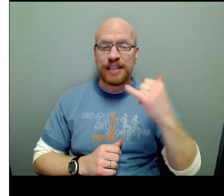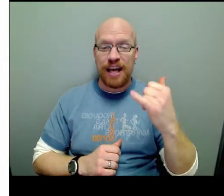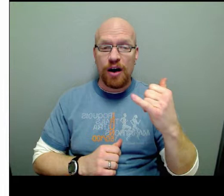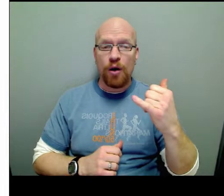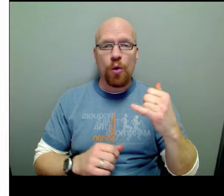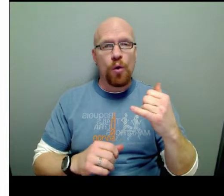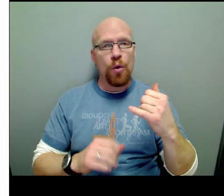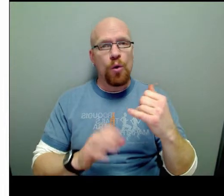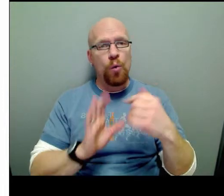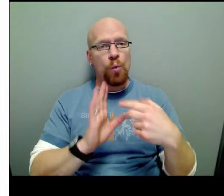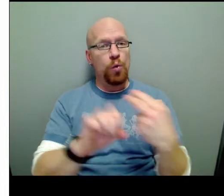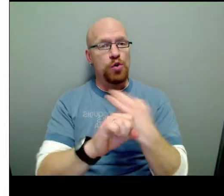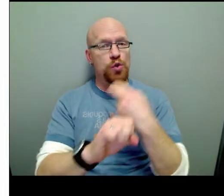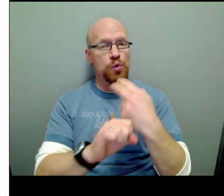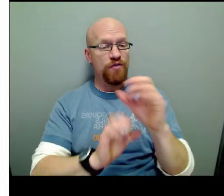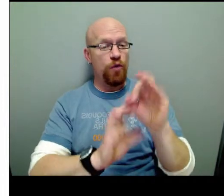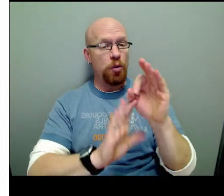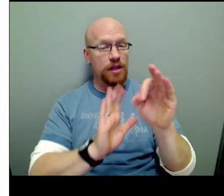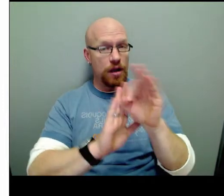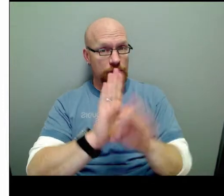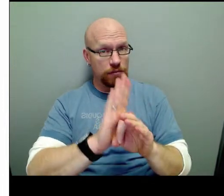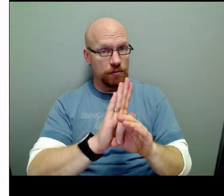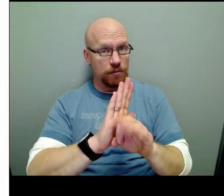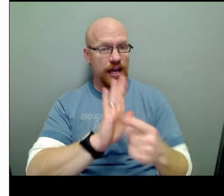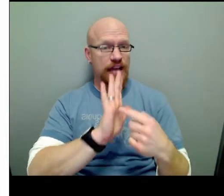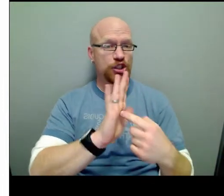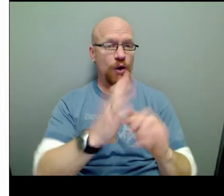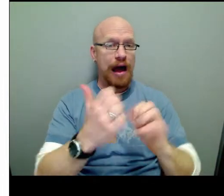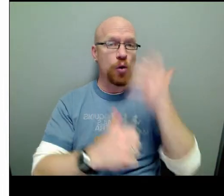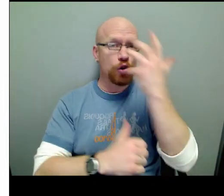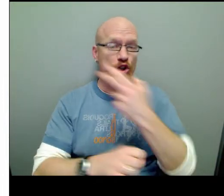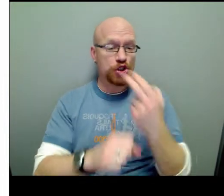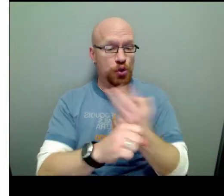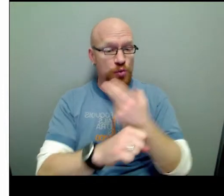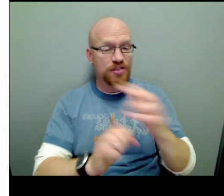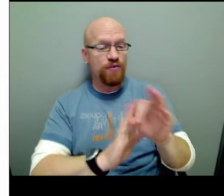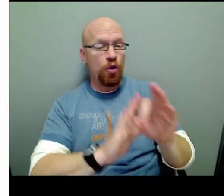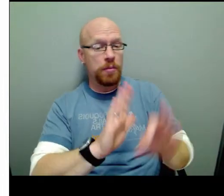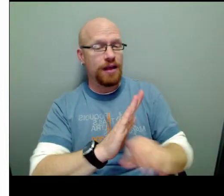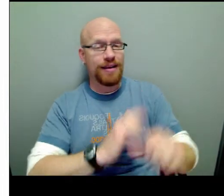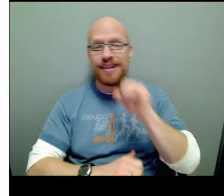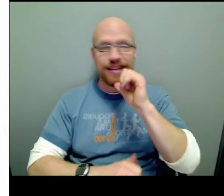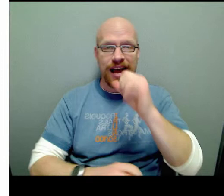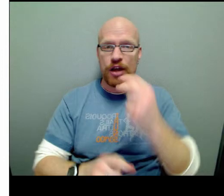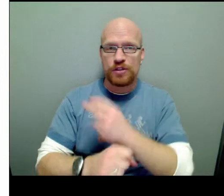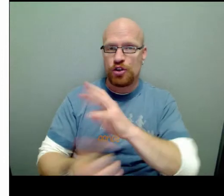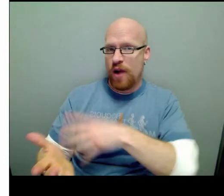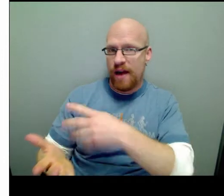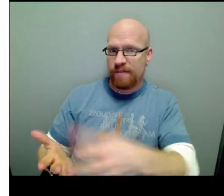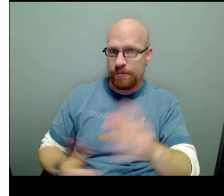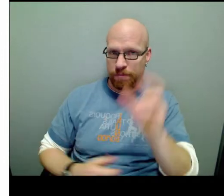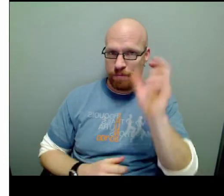Now we use a formula and show how it looks using the formula, not using the graph, okay?